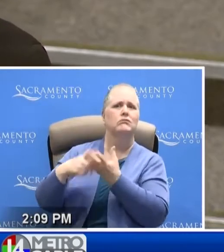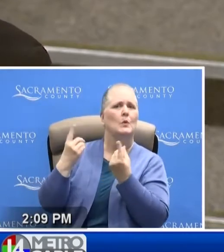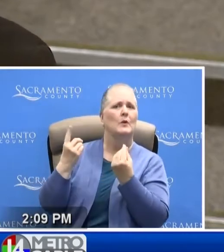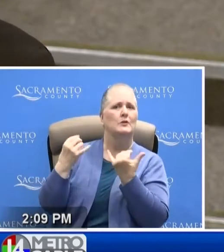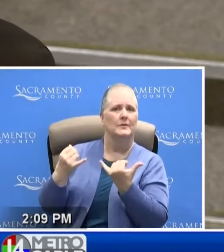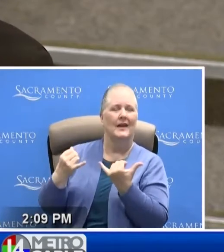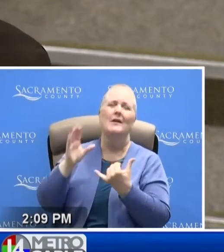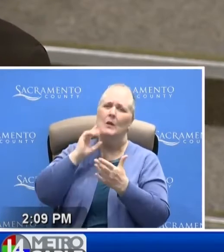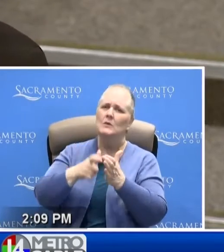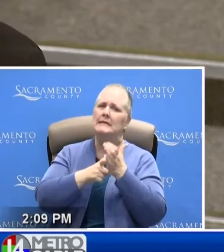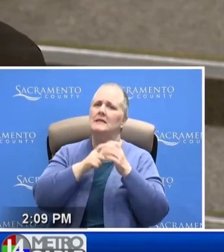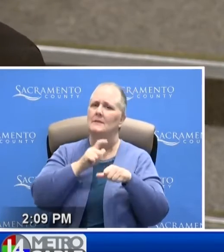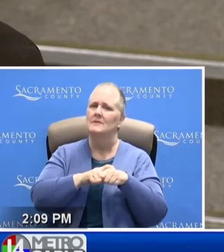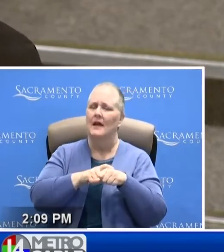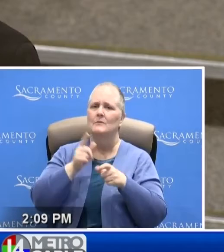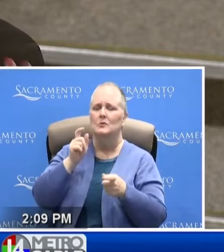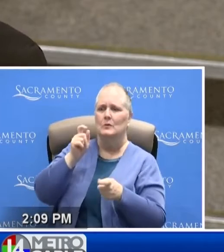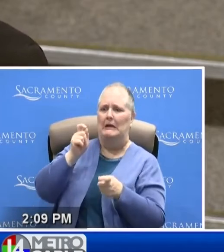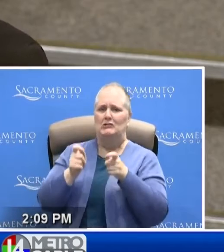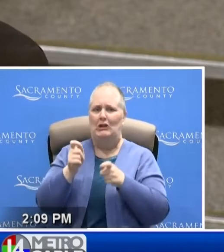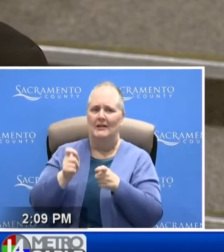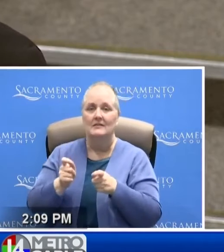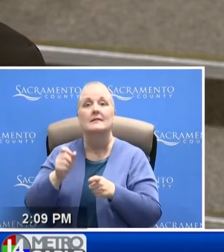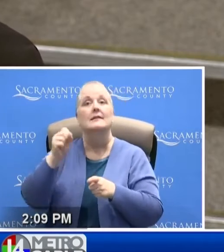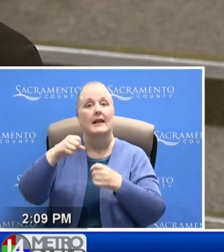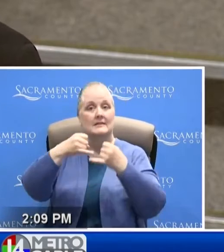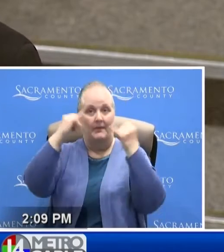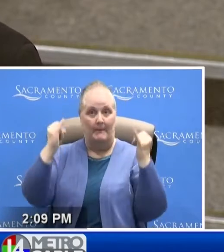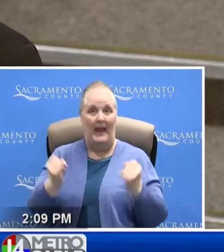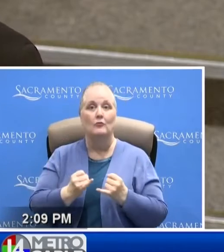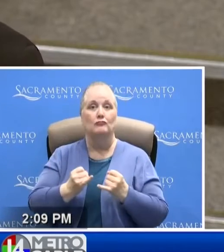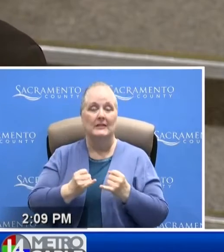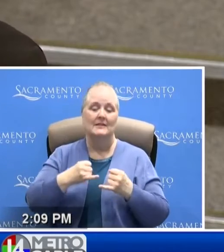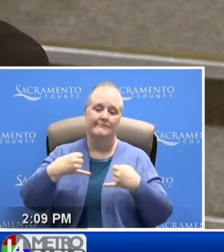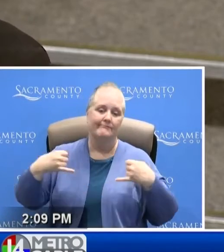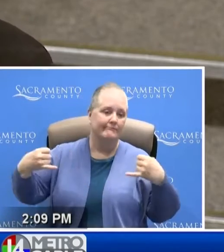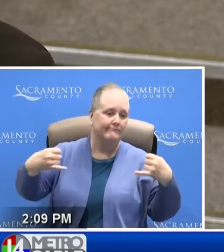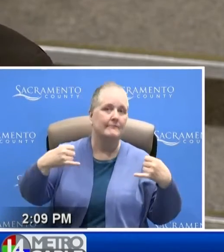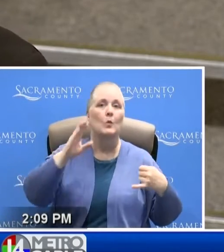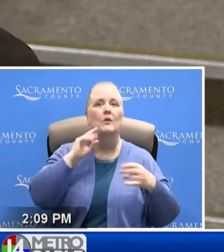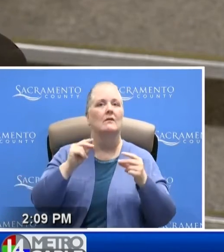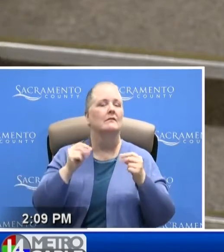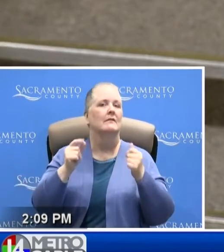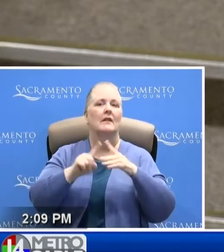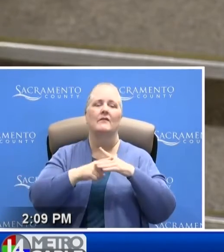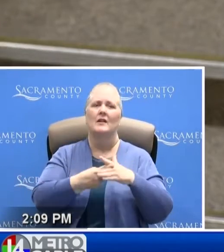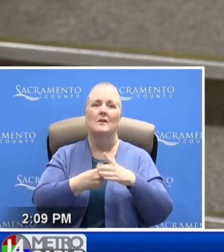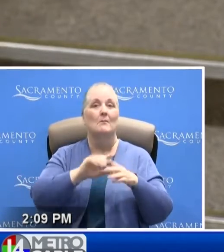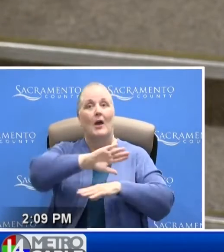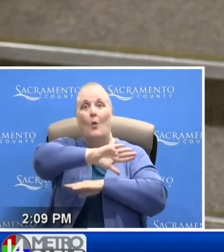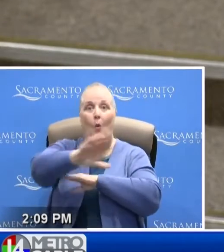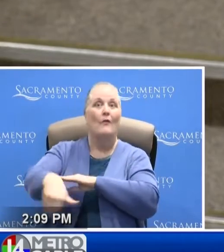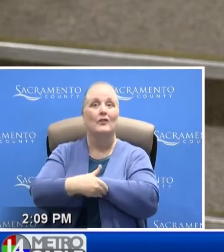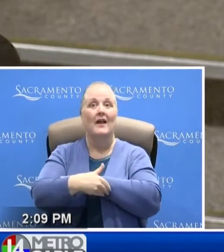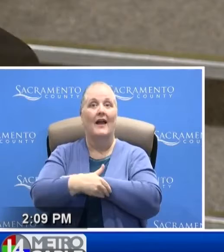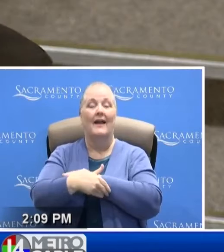going to take some time to adjust? Yes, the boundaries take effect immediately, but I don't think that that means everything overnight turns over. It's going to take time